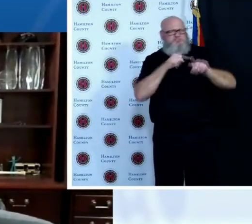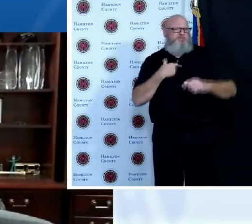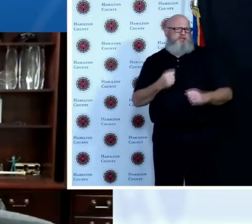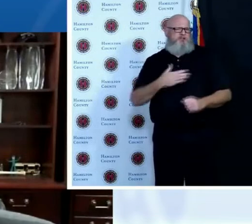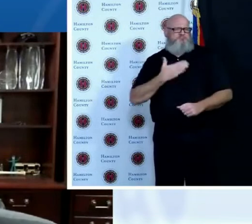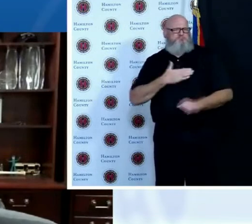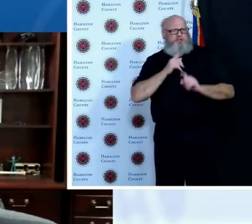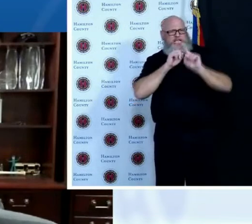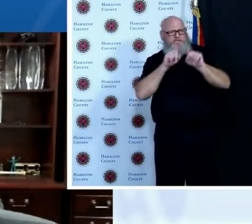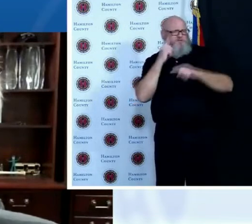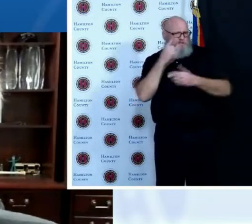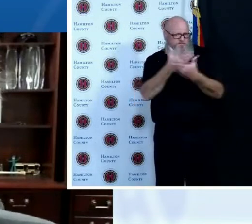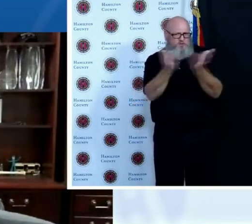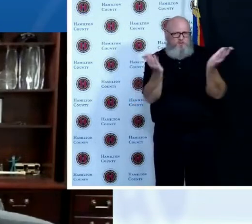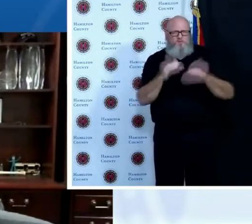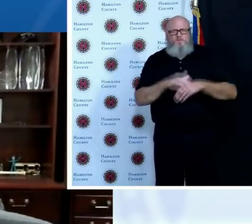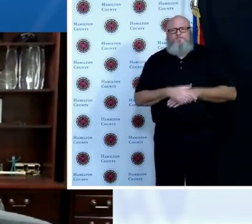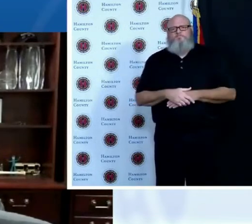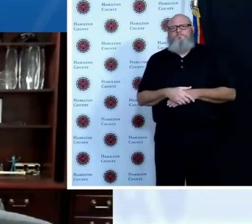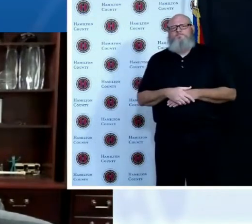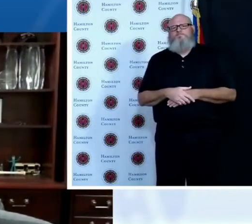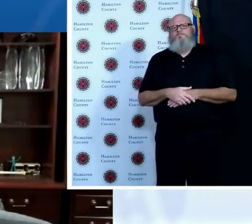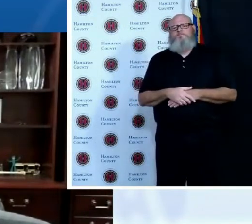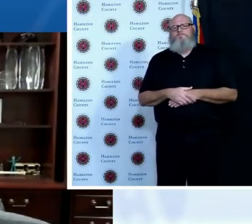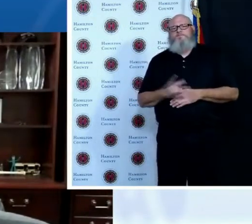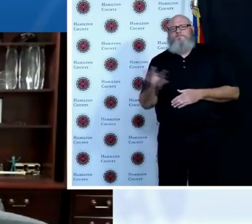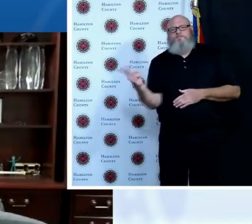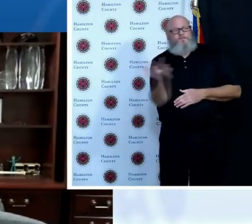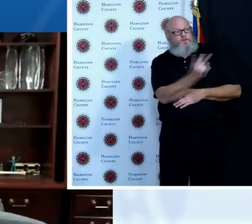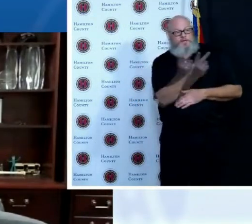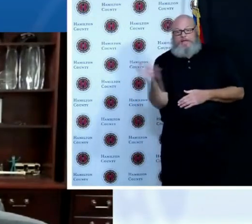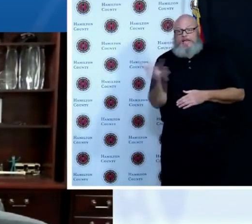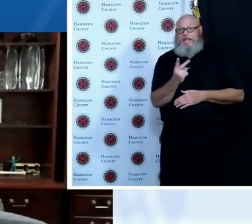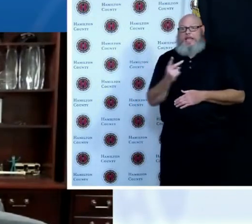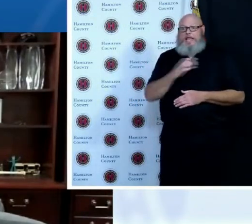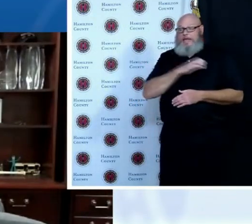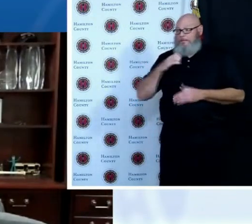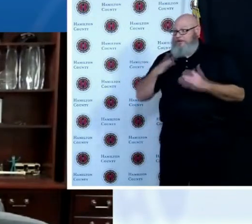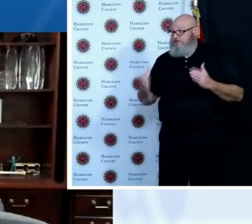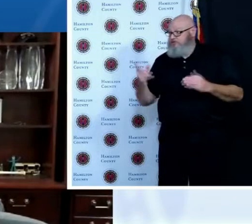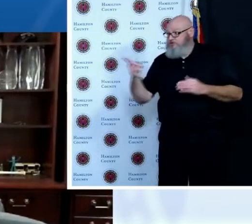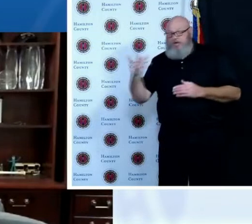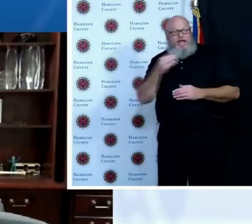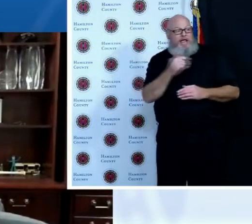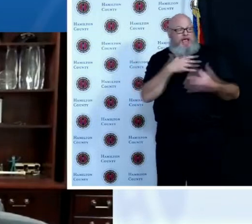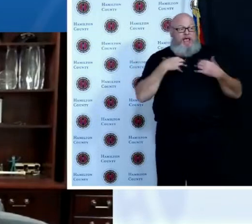Commissioner Kesterman made in terms of the coordination and the effort at UC Health is